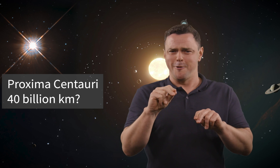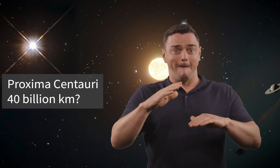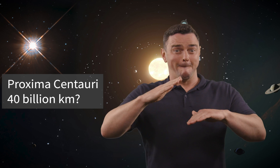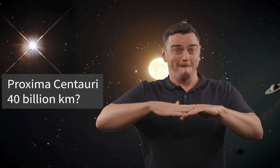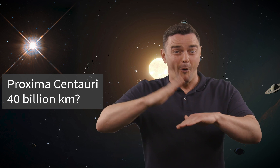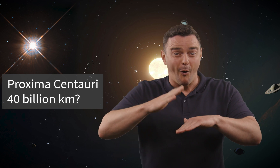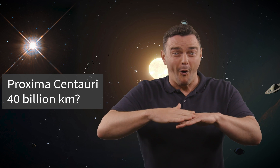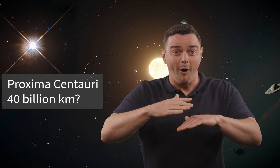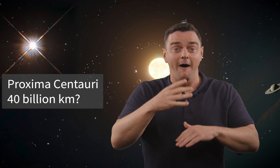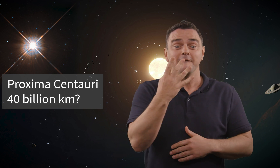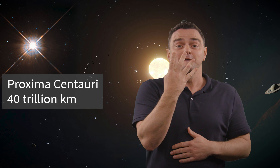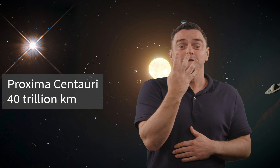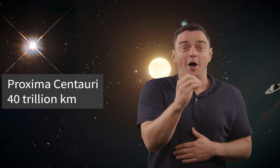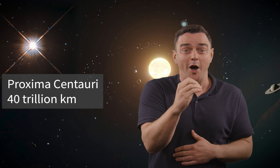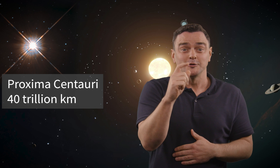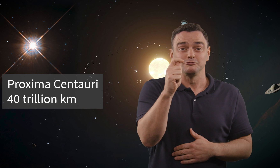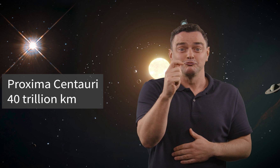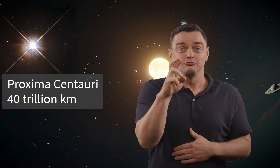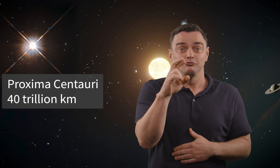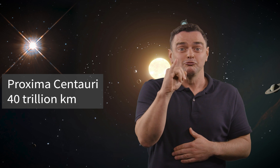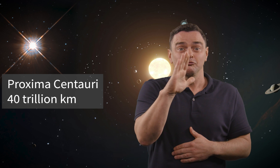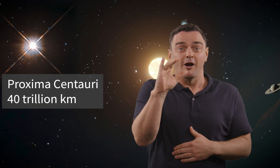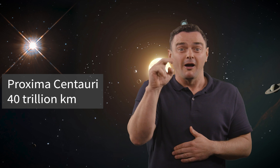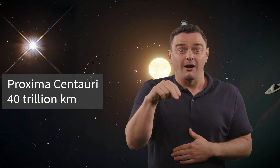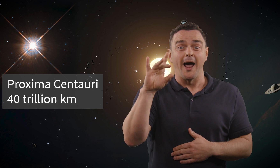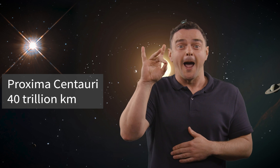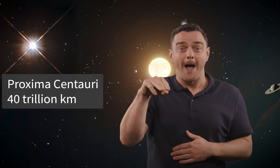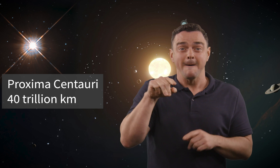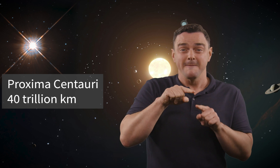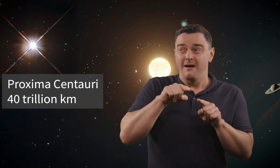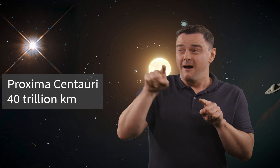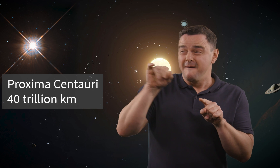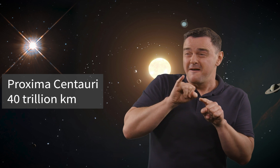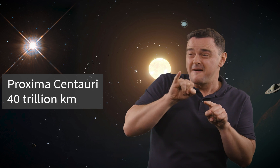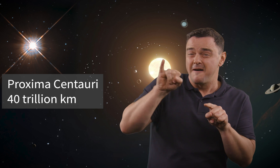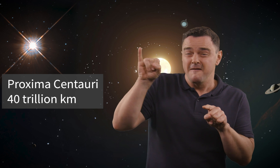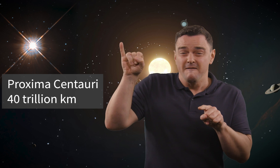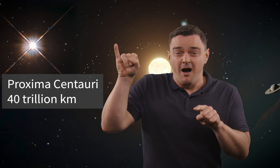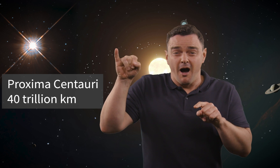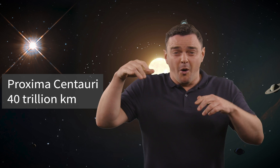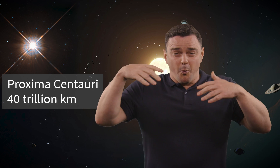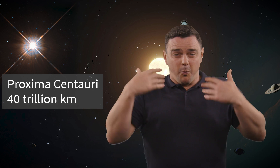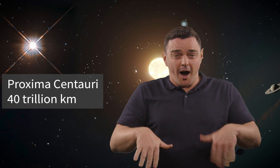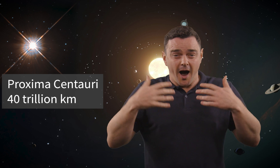It's even further away than that. It's actually 40 trillion km away. An incredible distance.